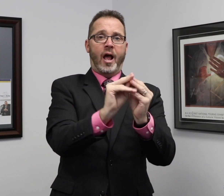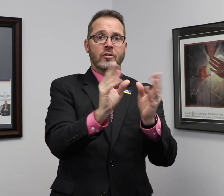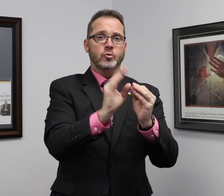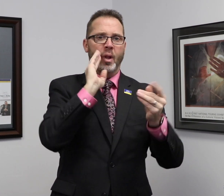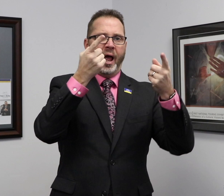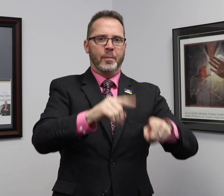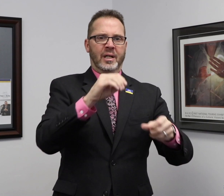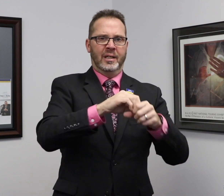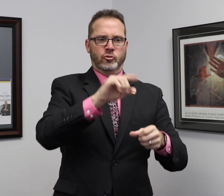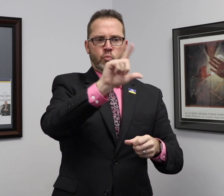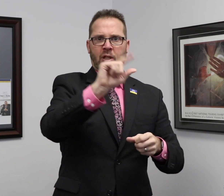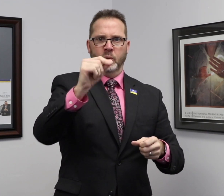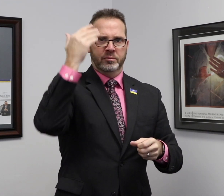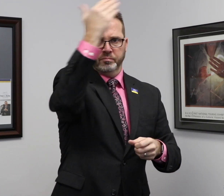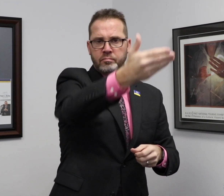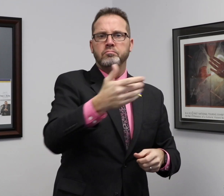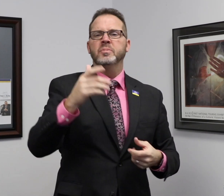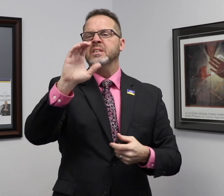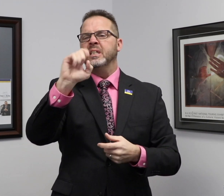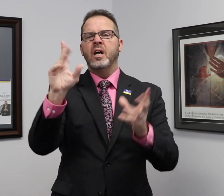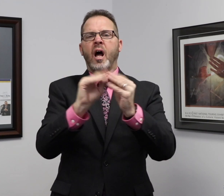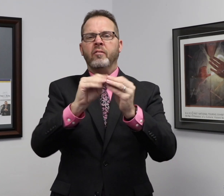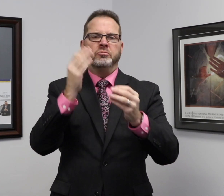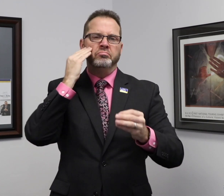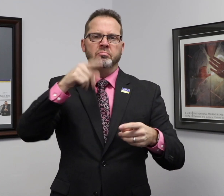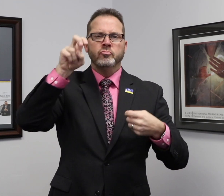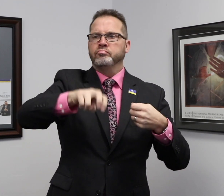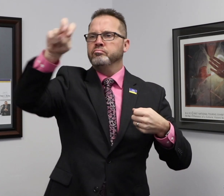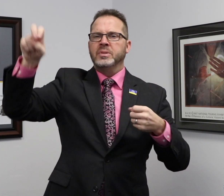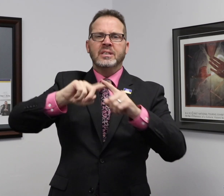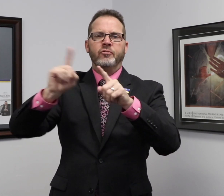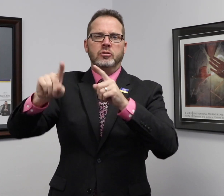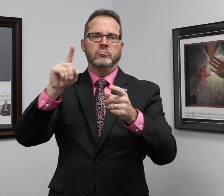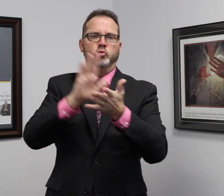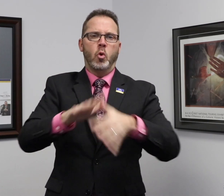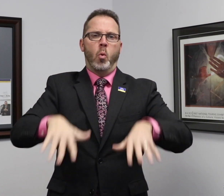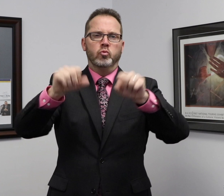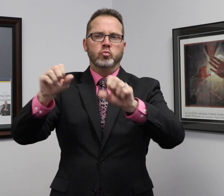The CEASD, as you may already know, hosts the conference every